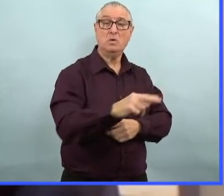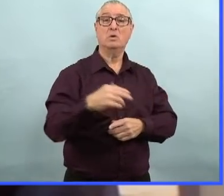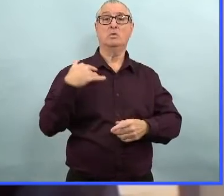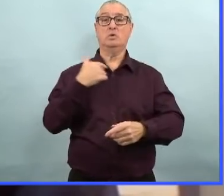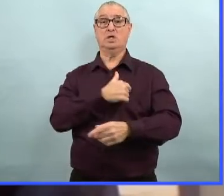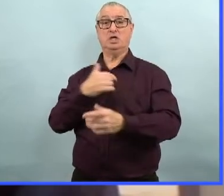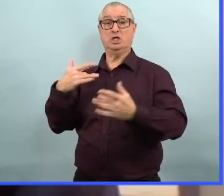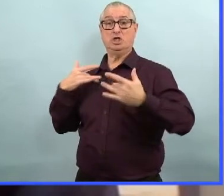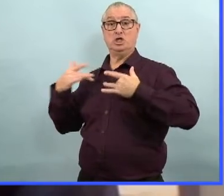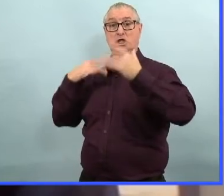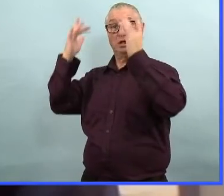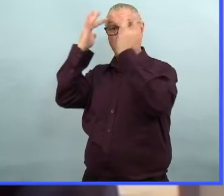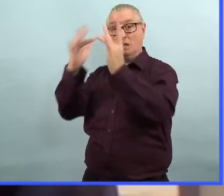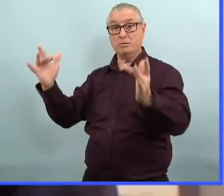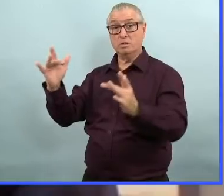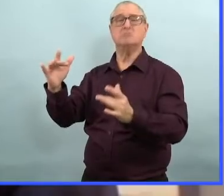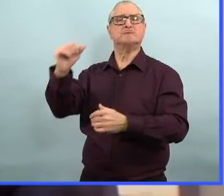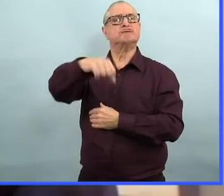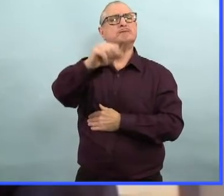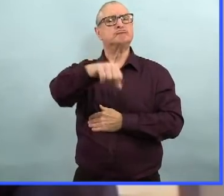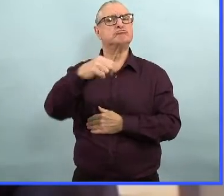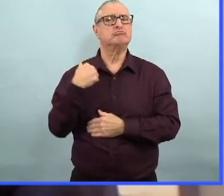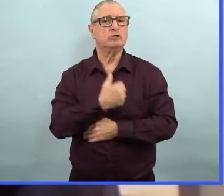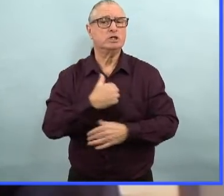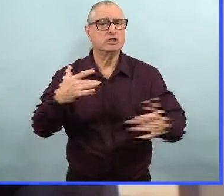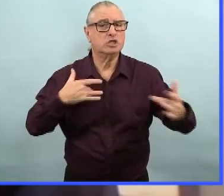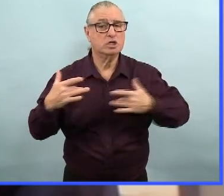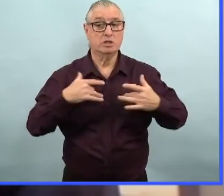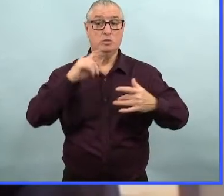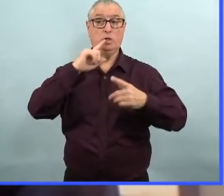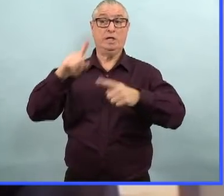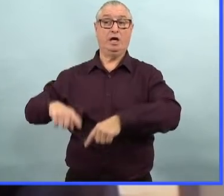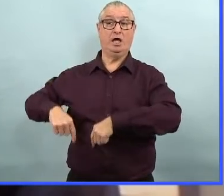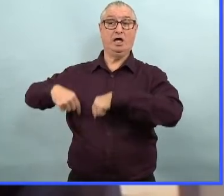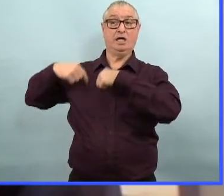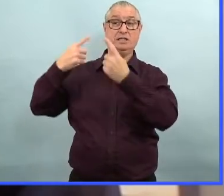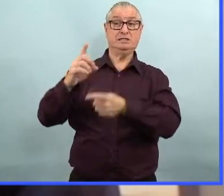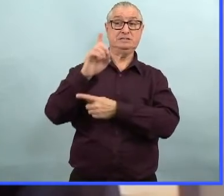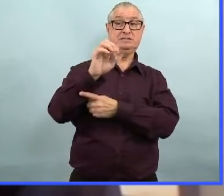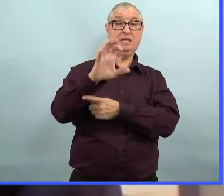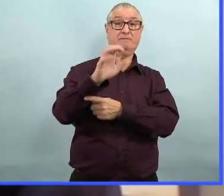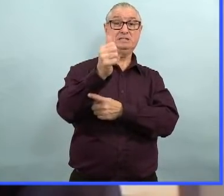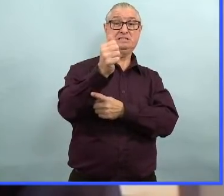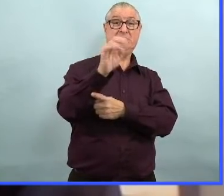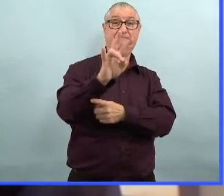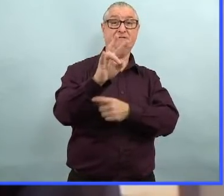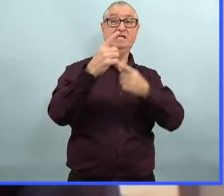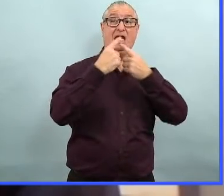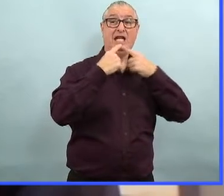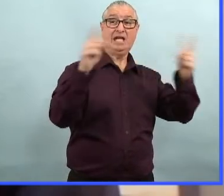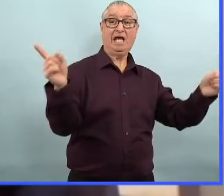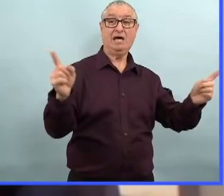and provided that modeling and and implemented measures uh we're concerned when we uh extended